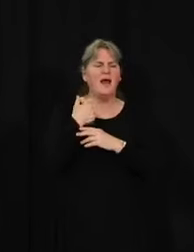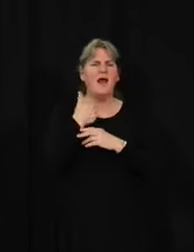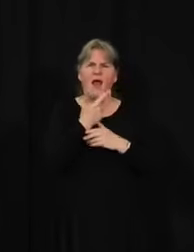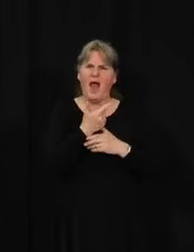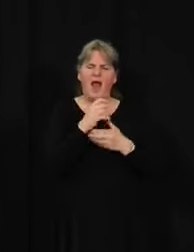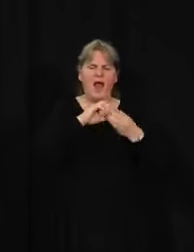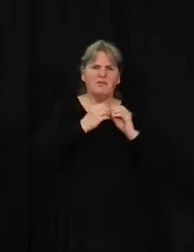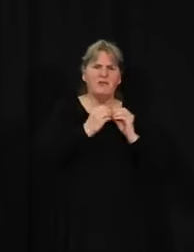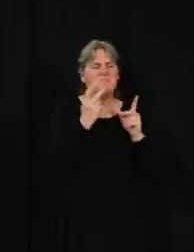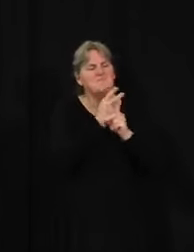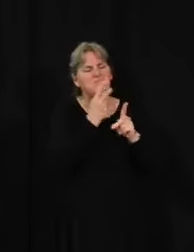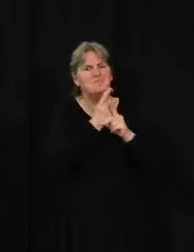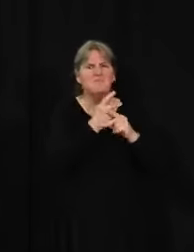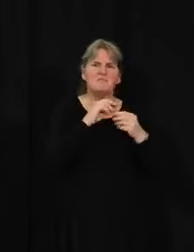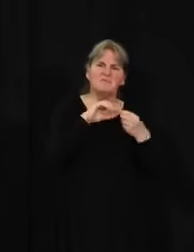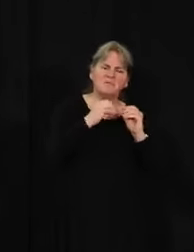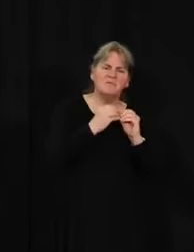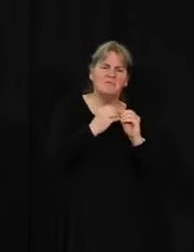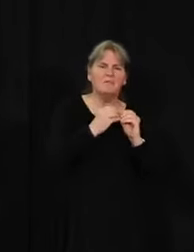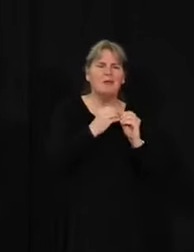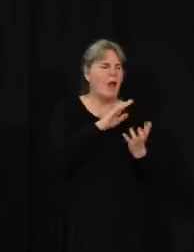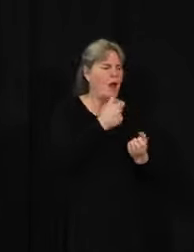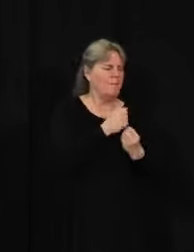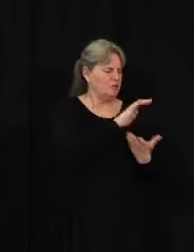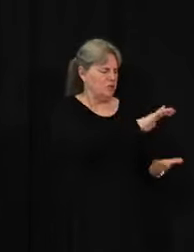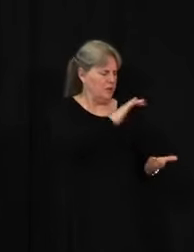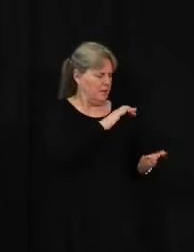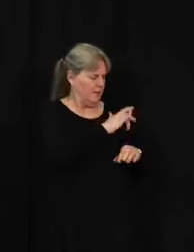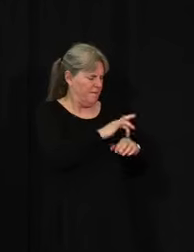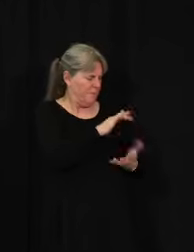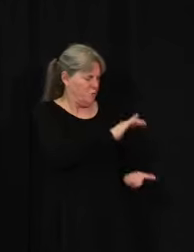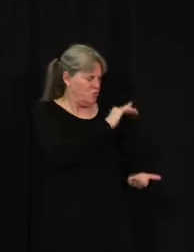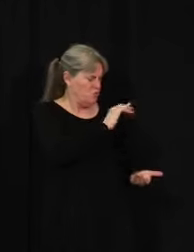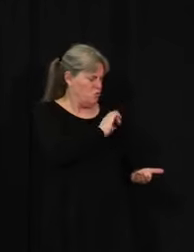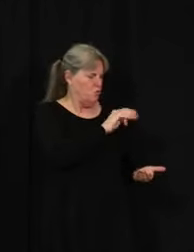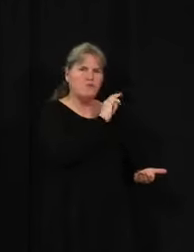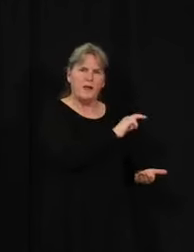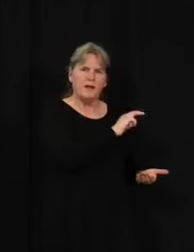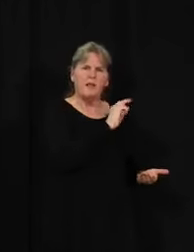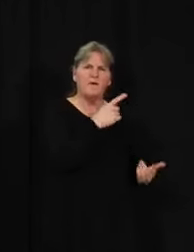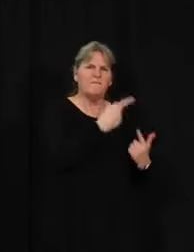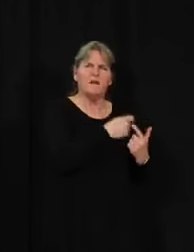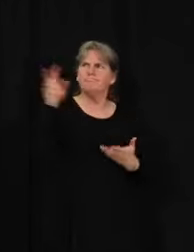takes into account existing inventory. As well as projected supplies for where the supplies are